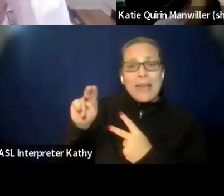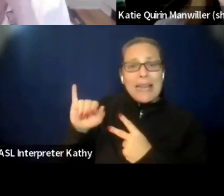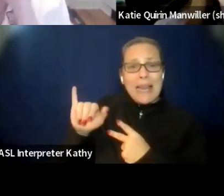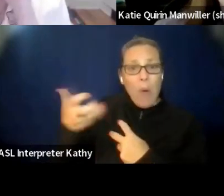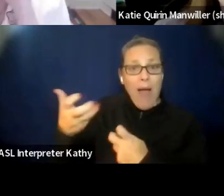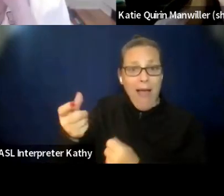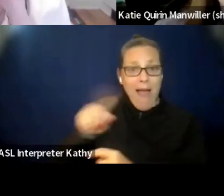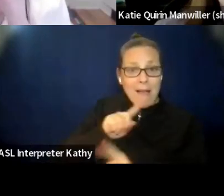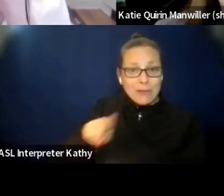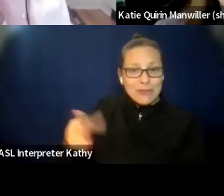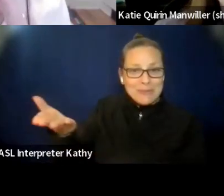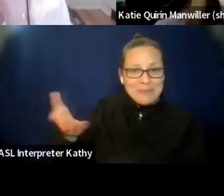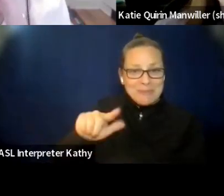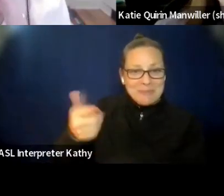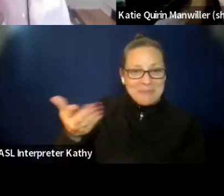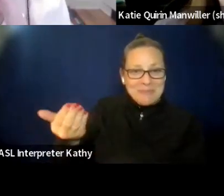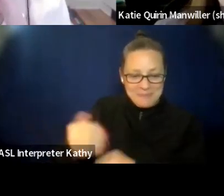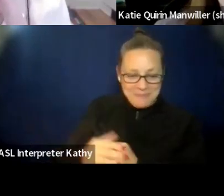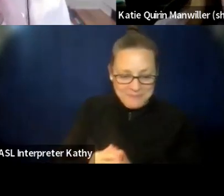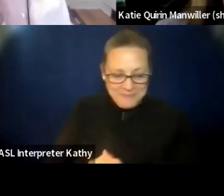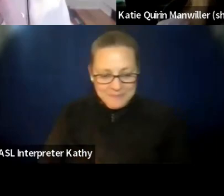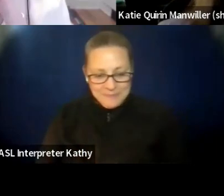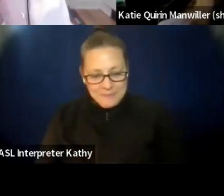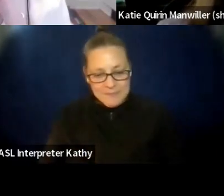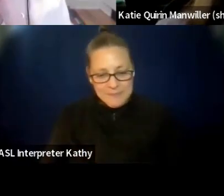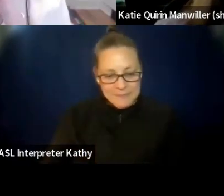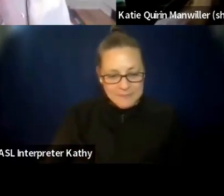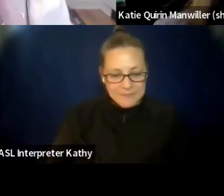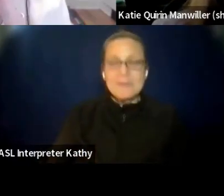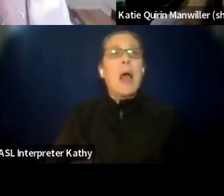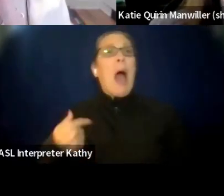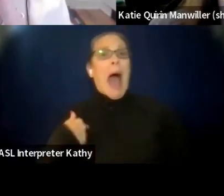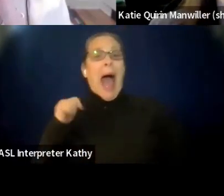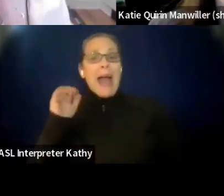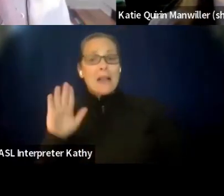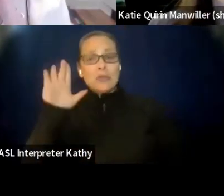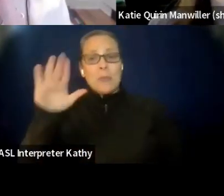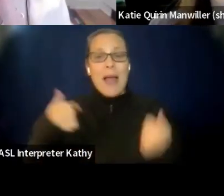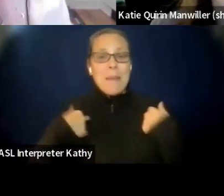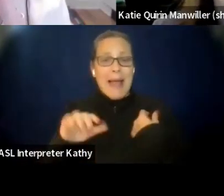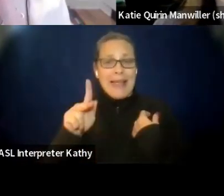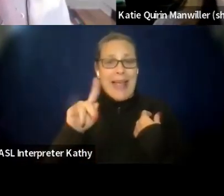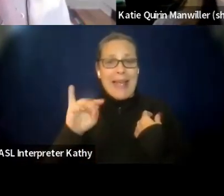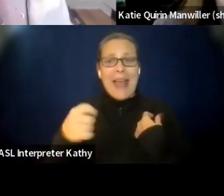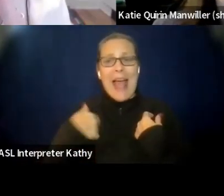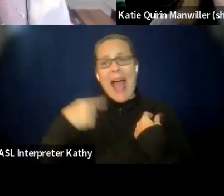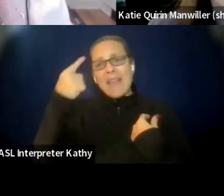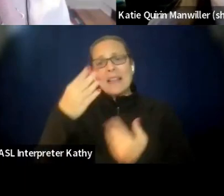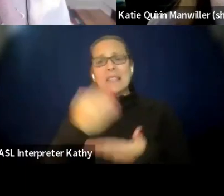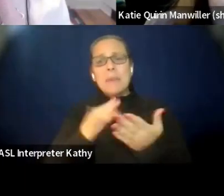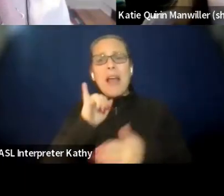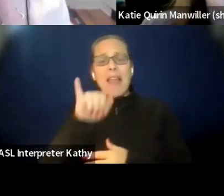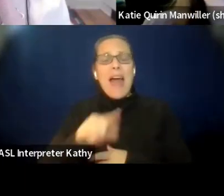Katie or Brittni, either of you would like to answer the question?